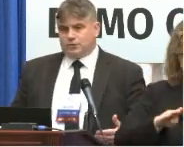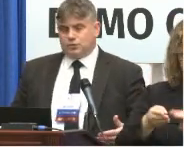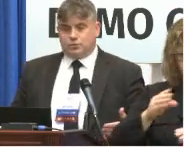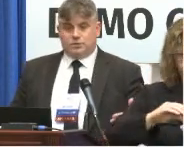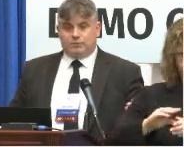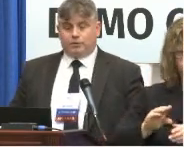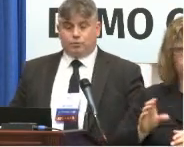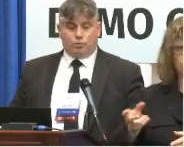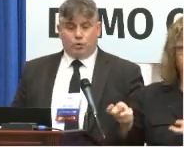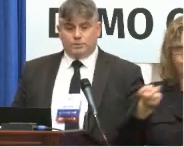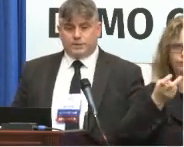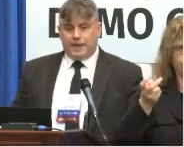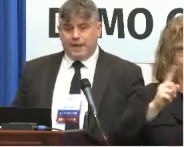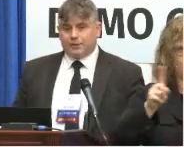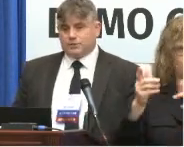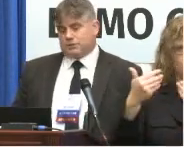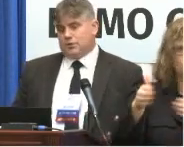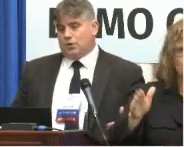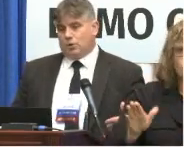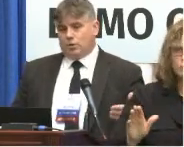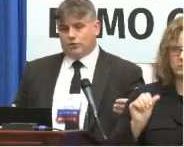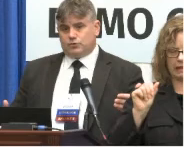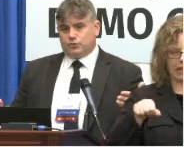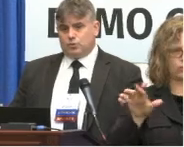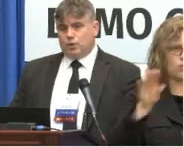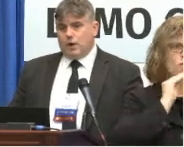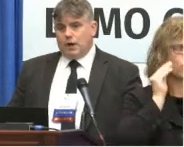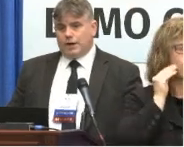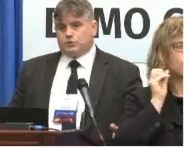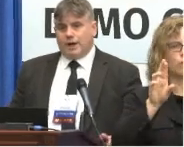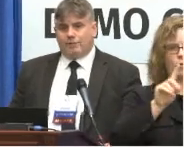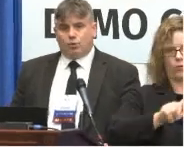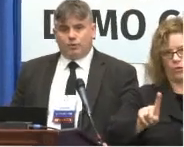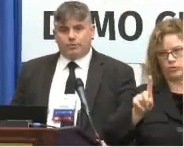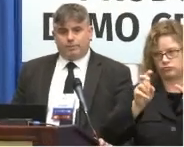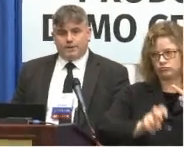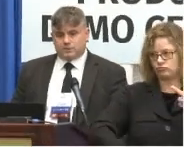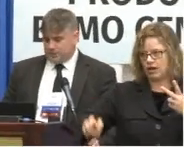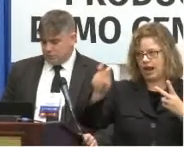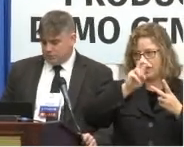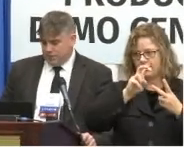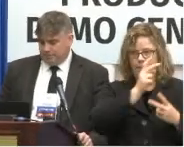to different rooms in a house or to travel with the patients that use them.